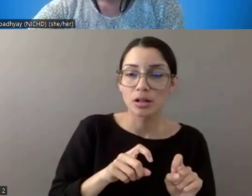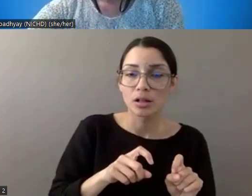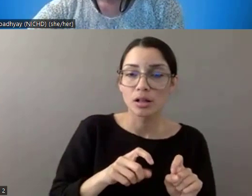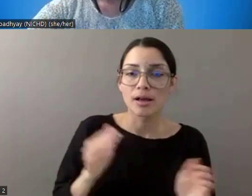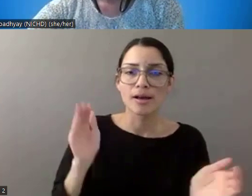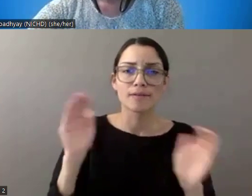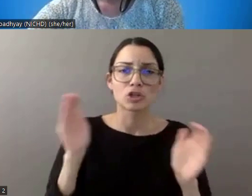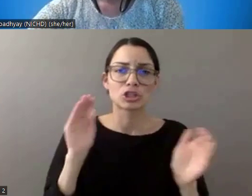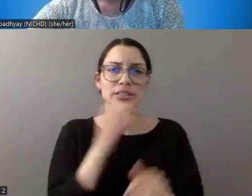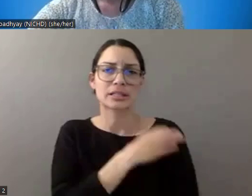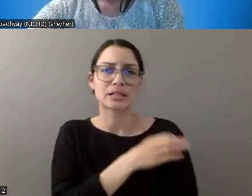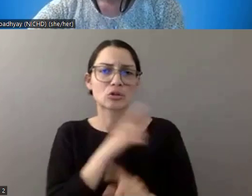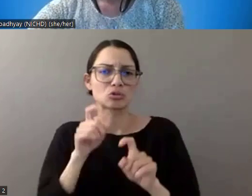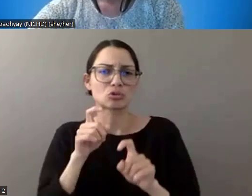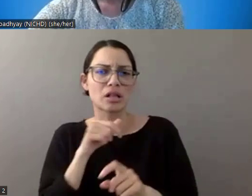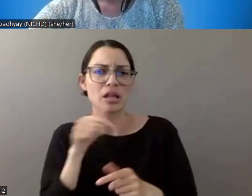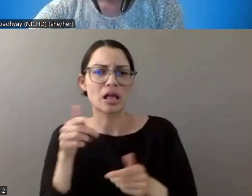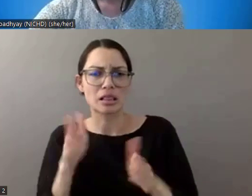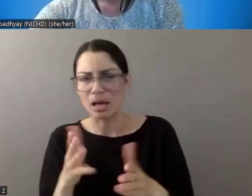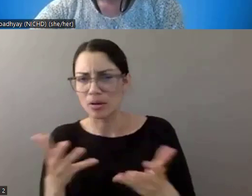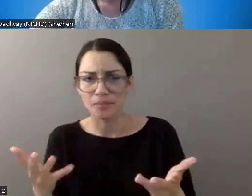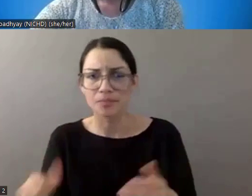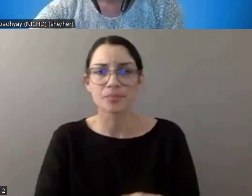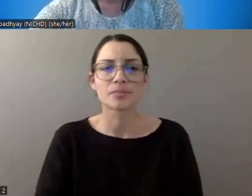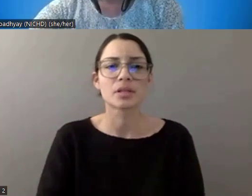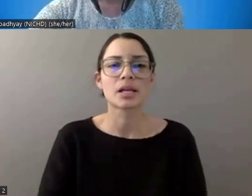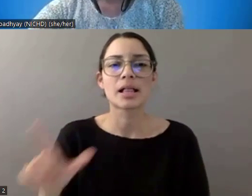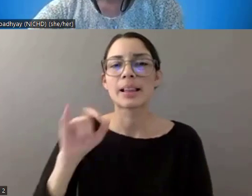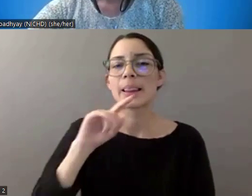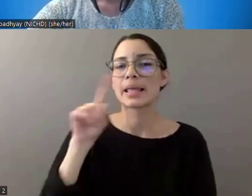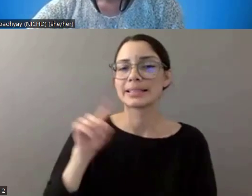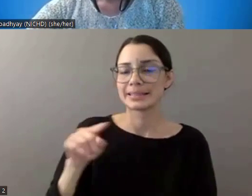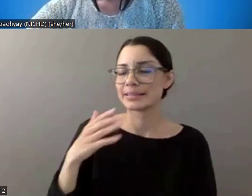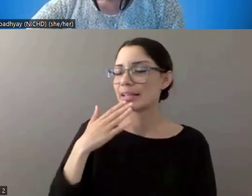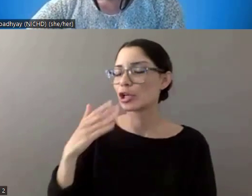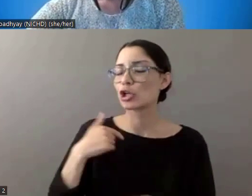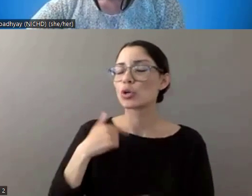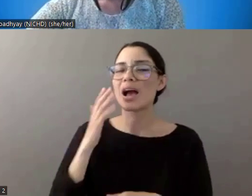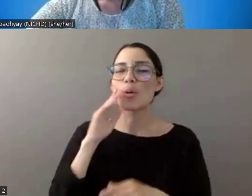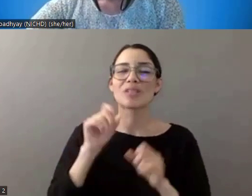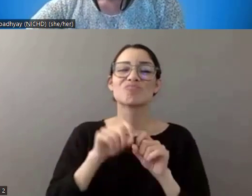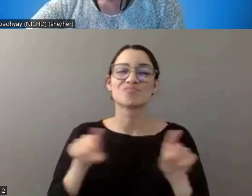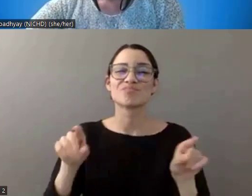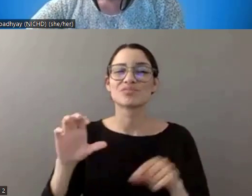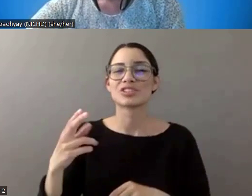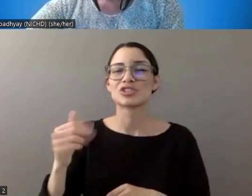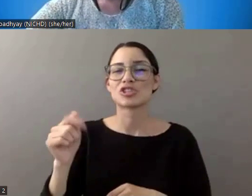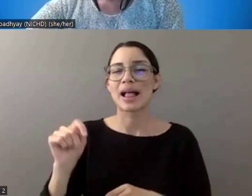So I will put in the chat a link for the web page at NIH